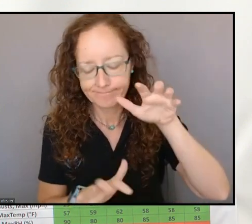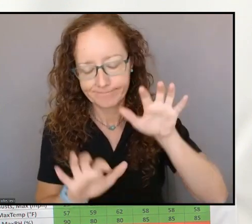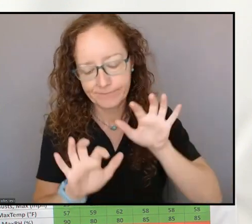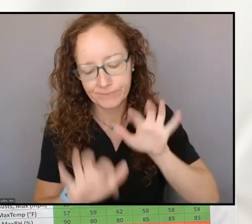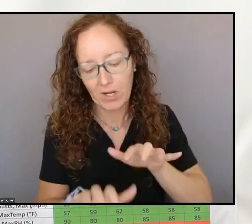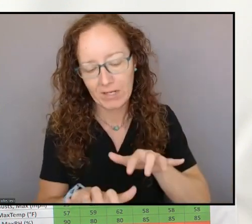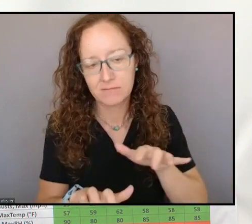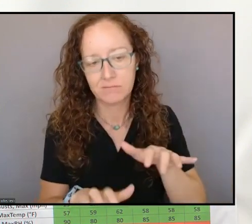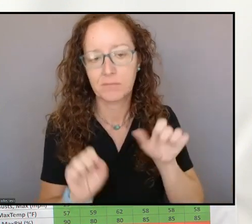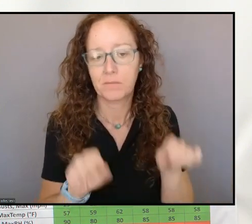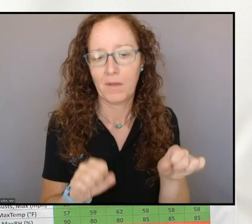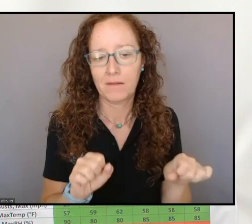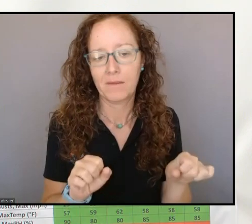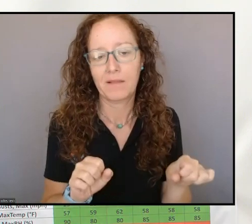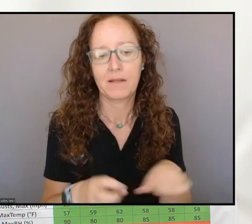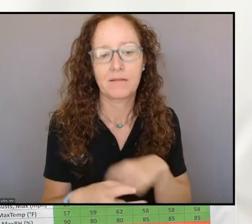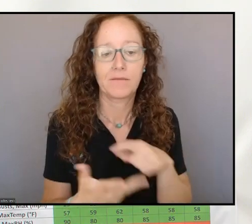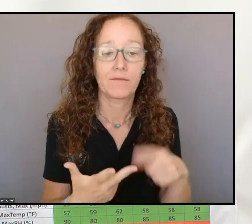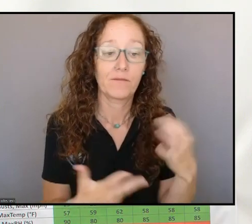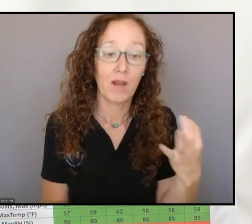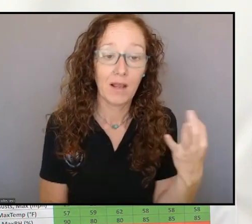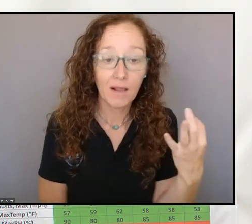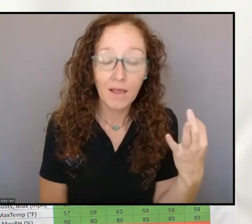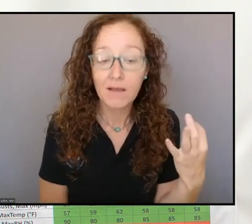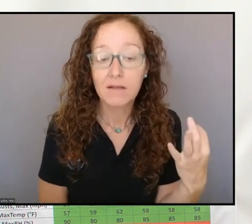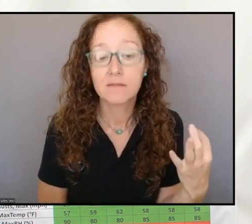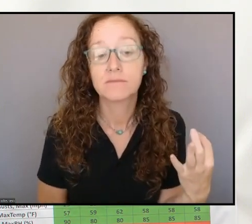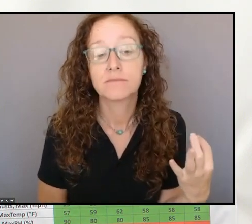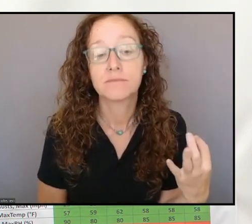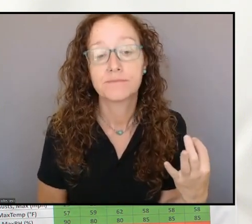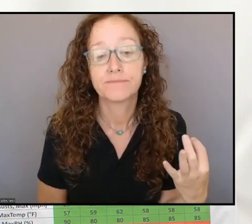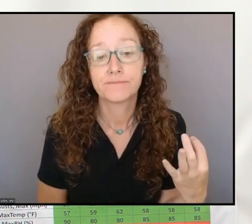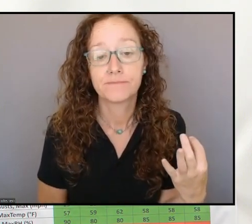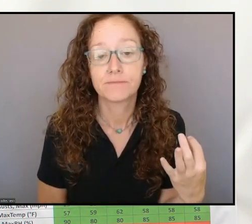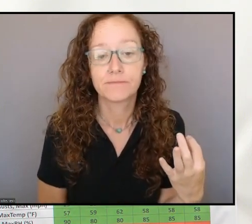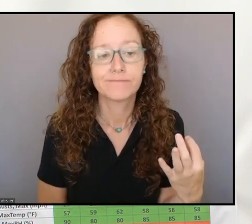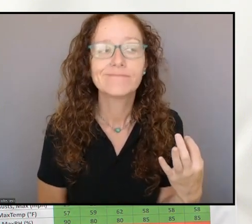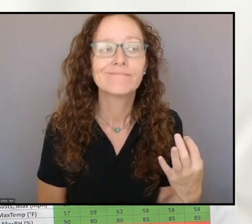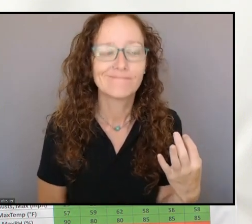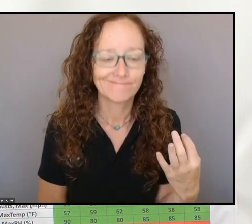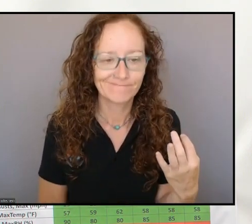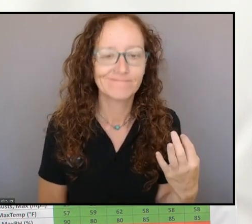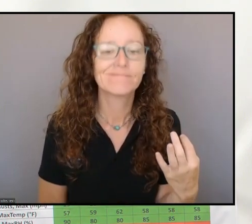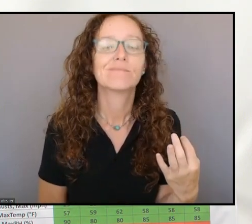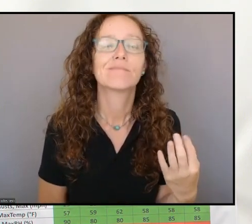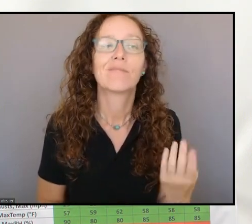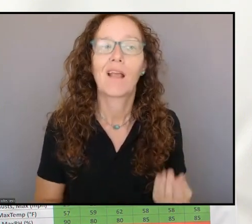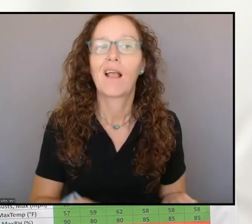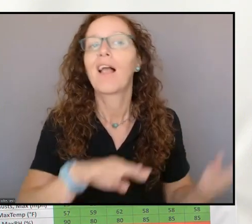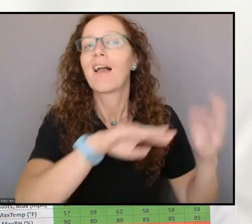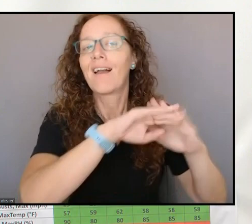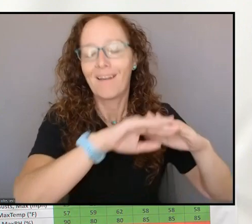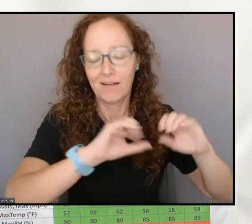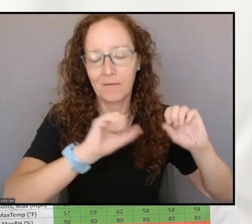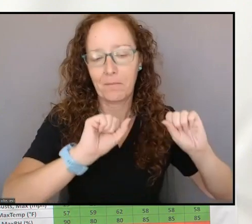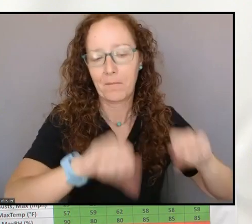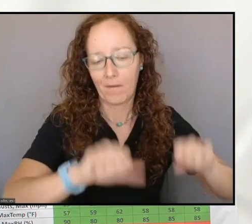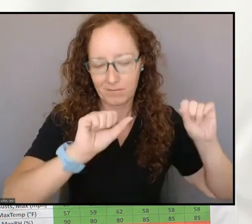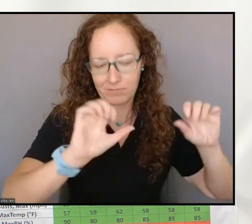Friday is kind of-- we make that jump back into much better chances for precipitation over the fire area and that kind of